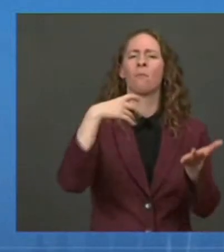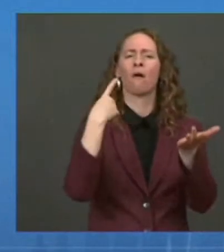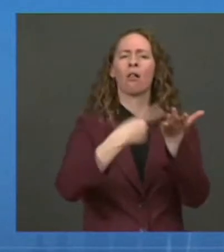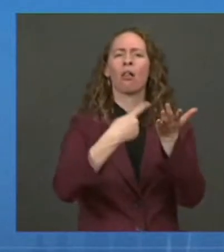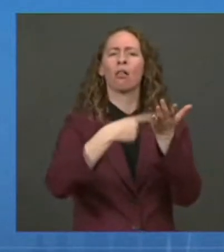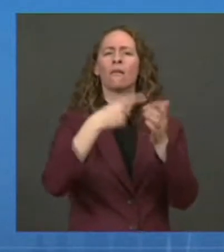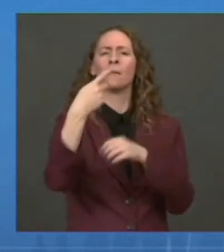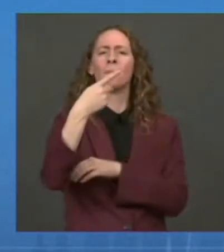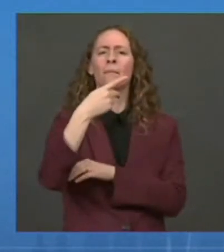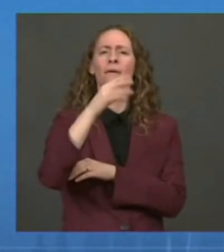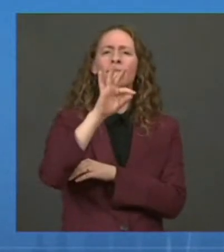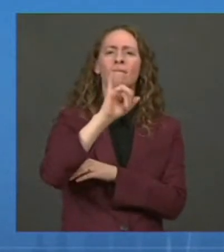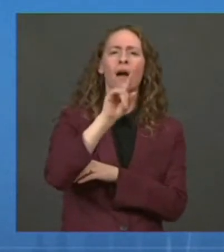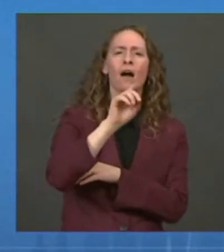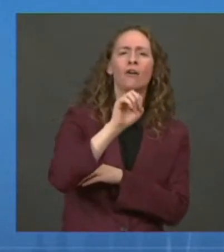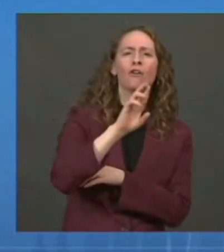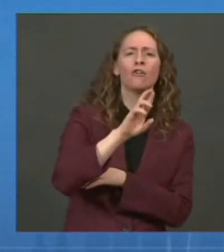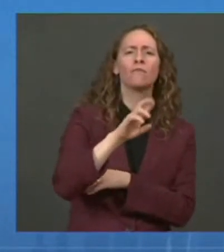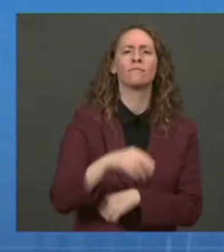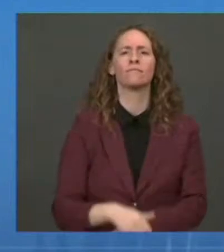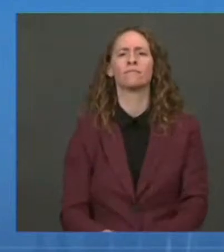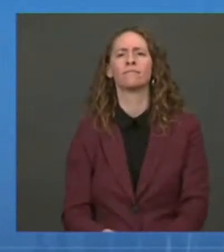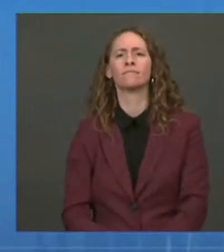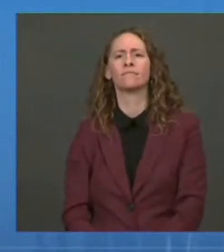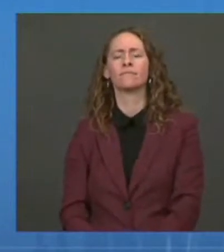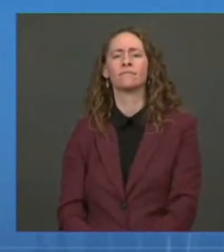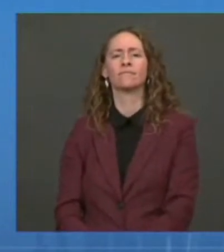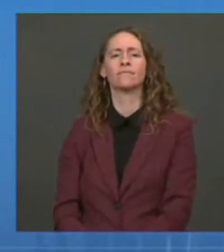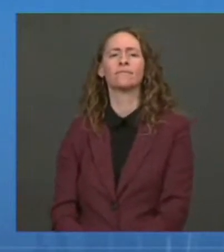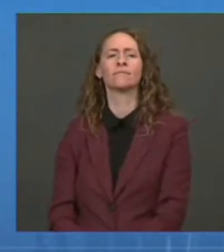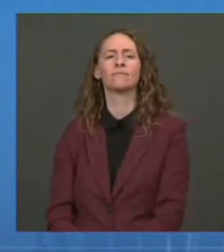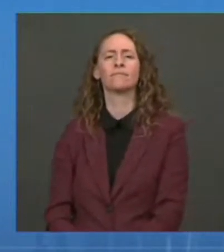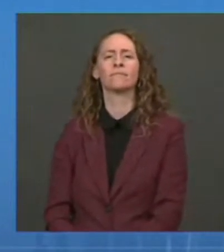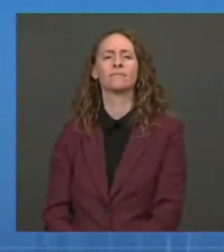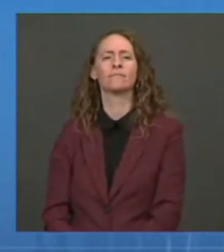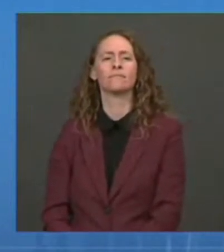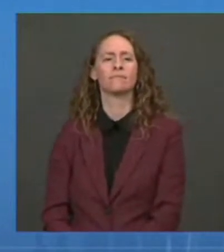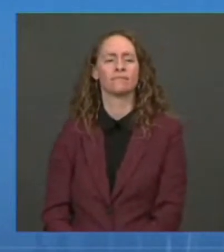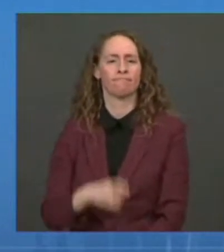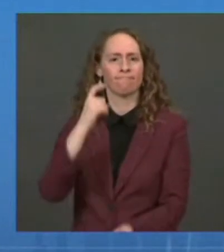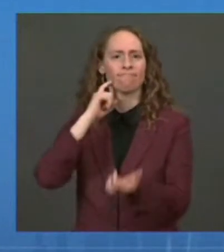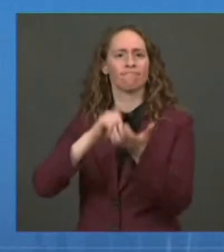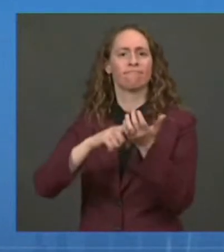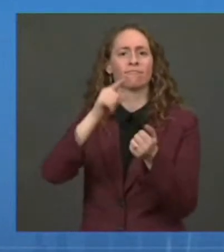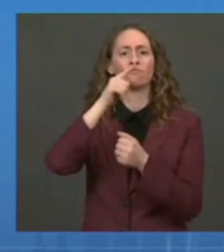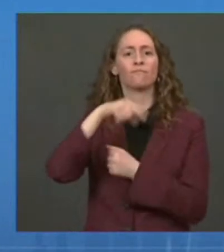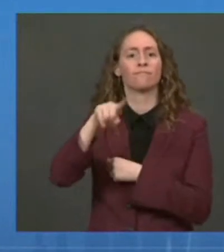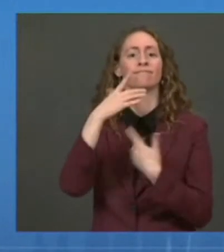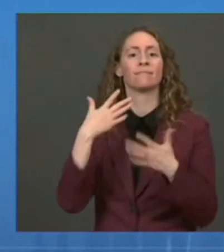THE SAME LDS TRUE FOR THE PFIZER AND ON THIS YOU SEE